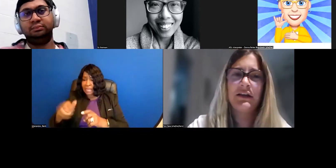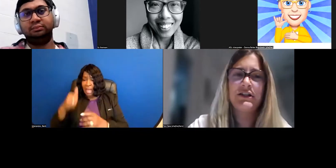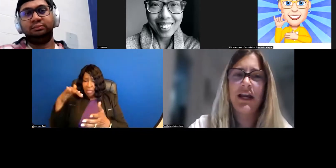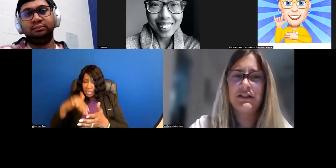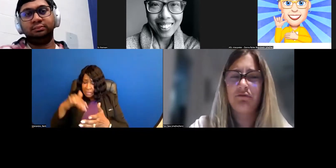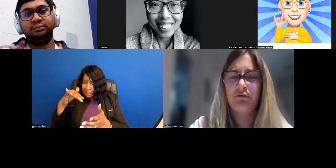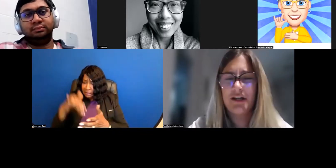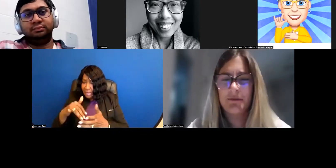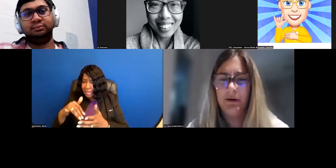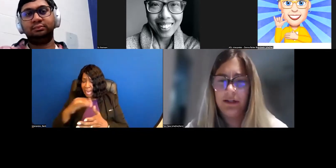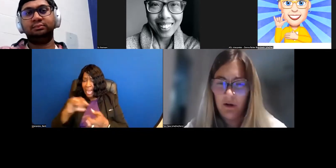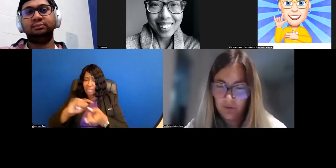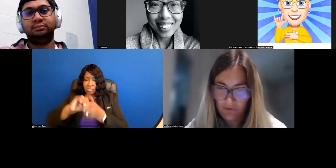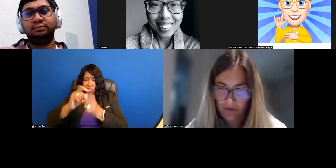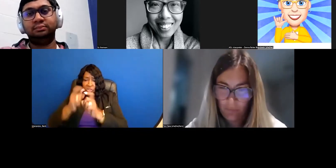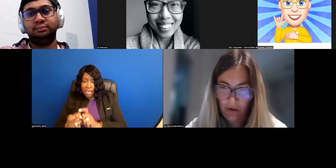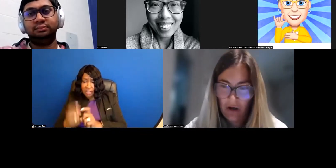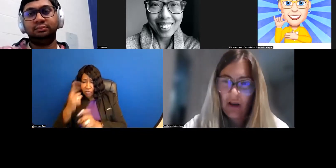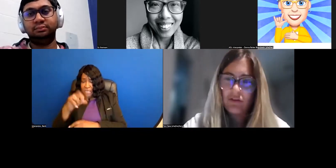and change them for disability cultural center work.